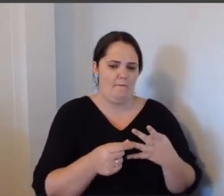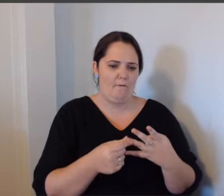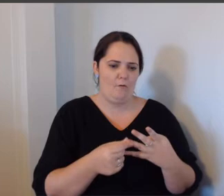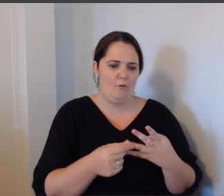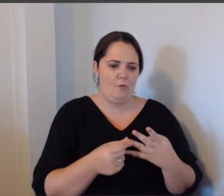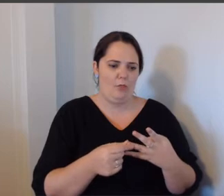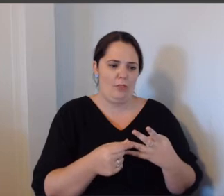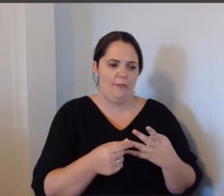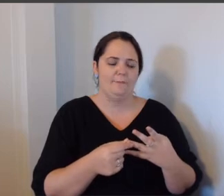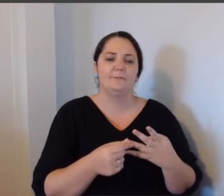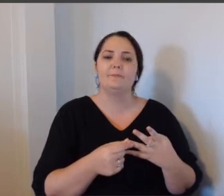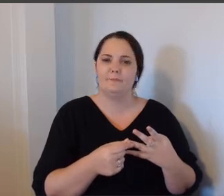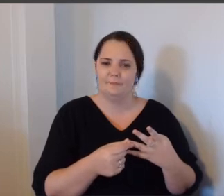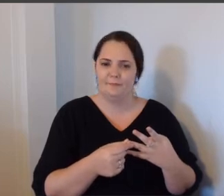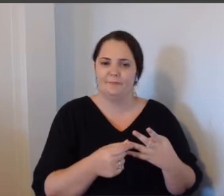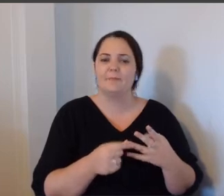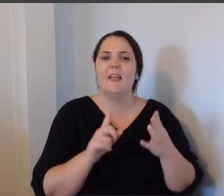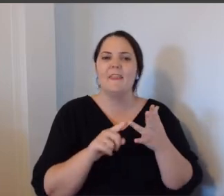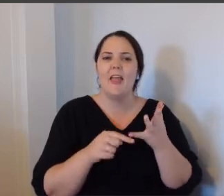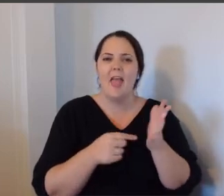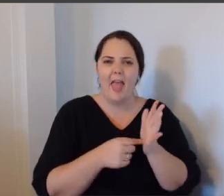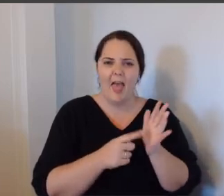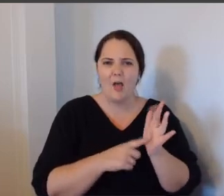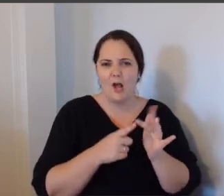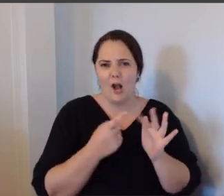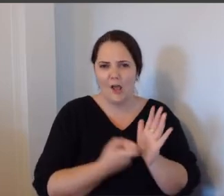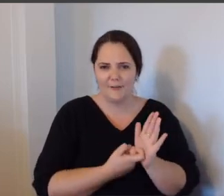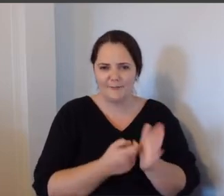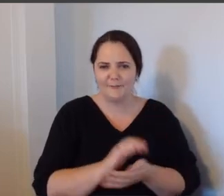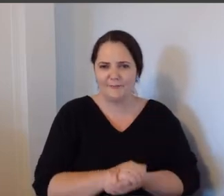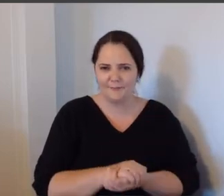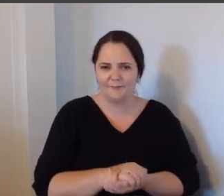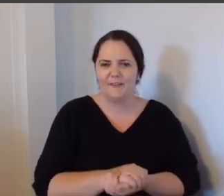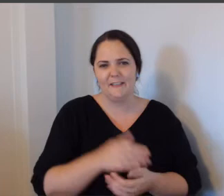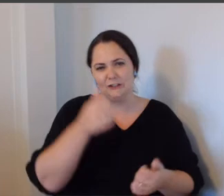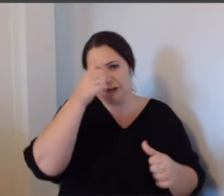is the notion of the outlier. The genius tortured outlier is the artist who eschews